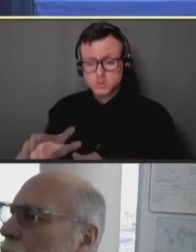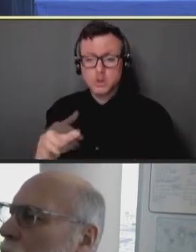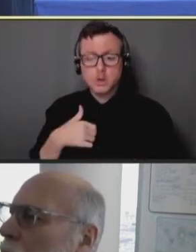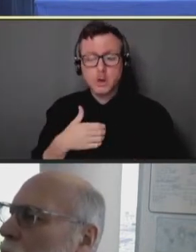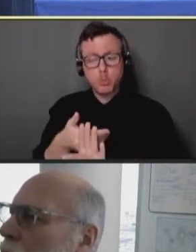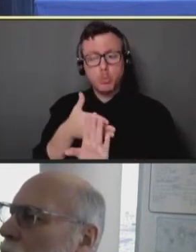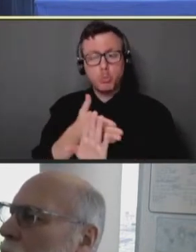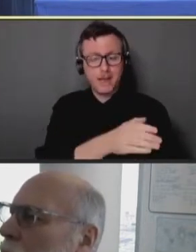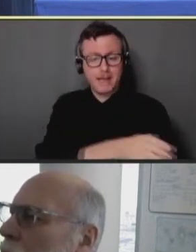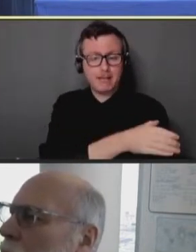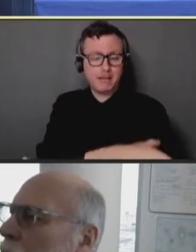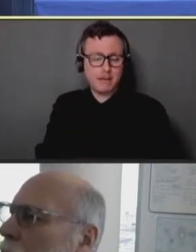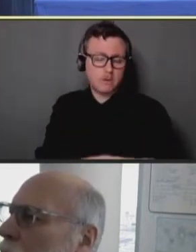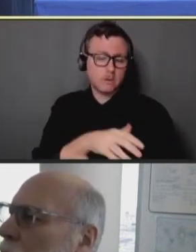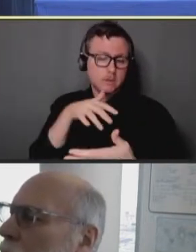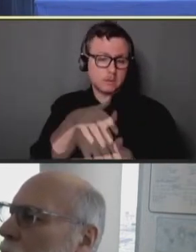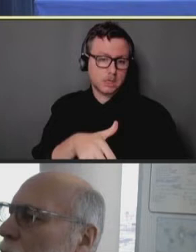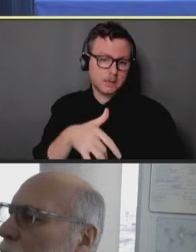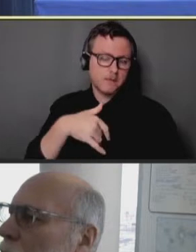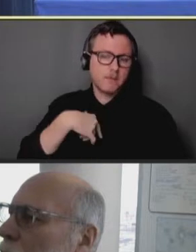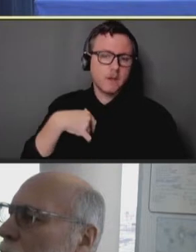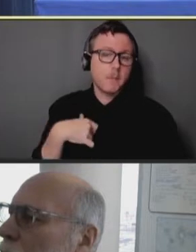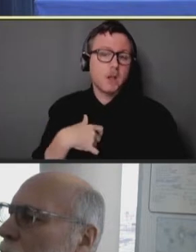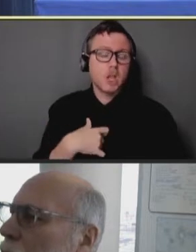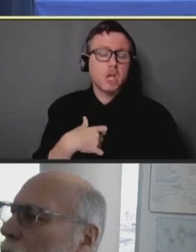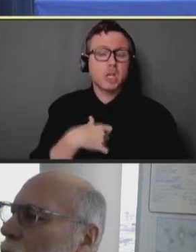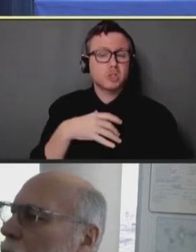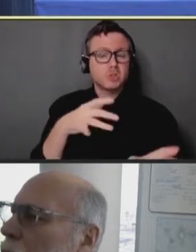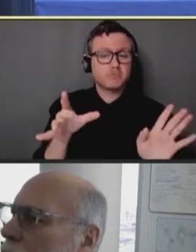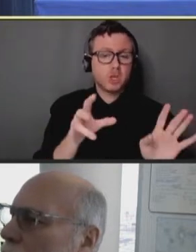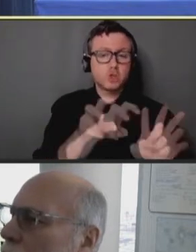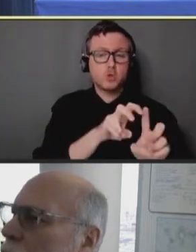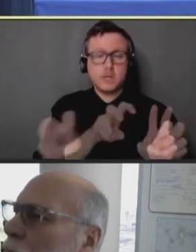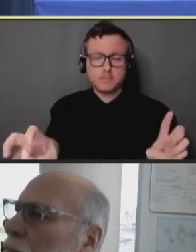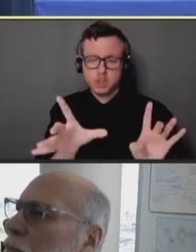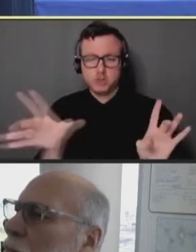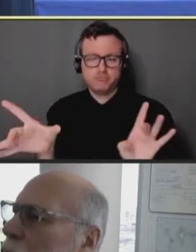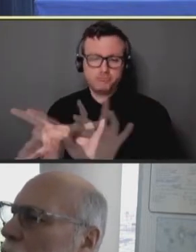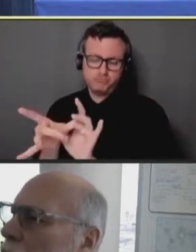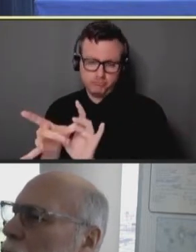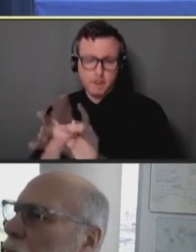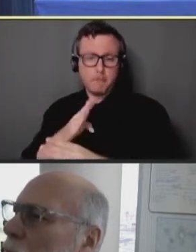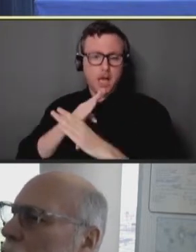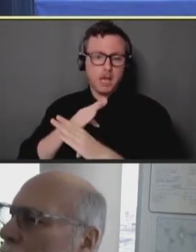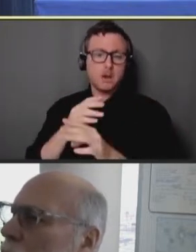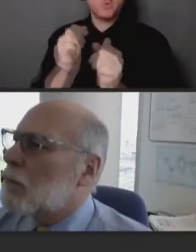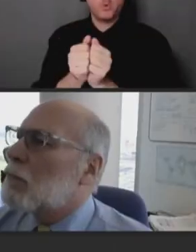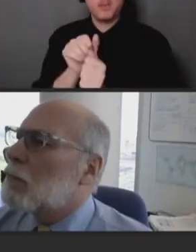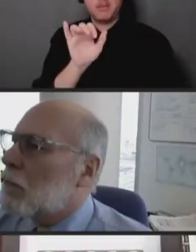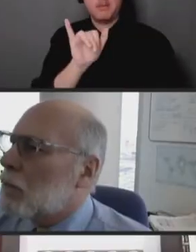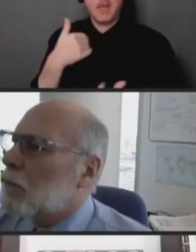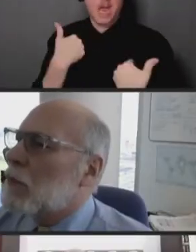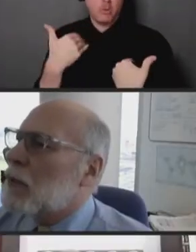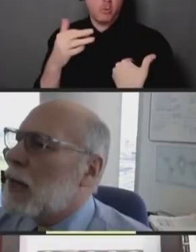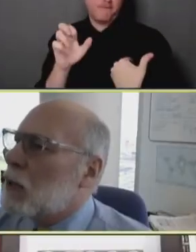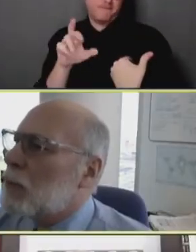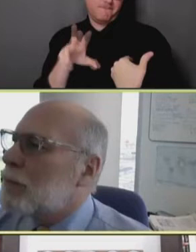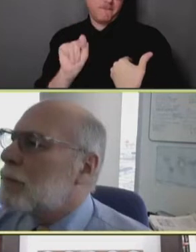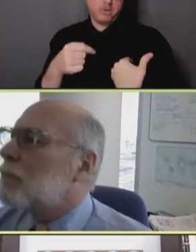to look at transmission blocking as well with these vaccines and ferrets. So, that's ongoing work. Dan Hoff: Thank you.